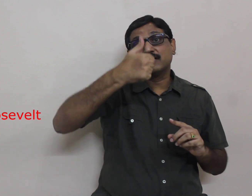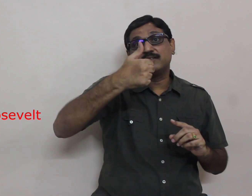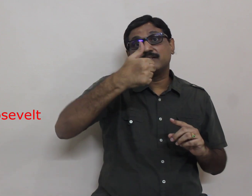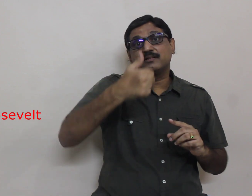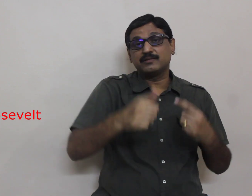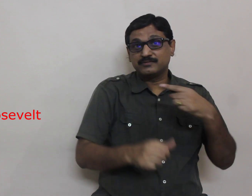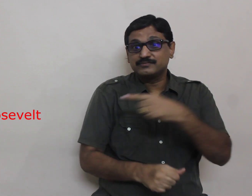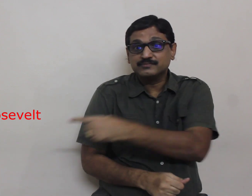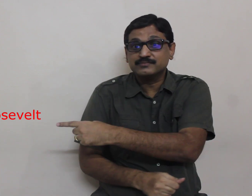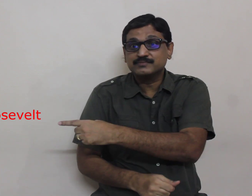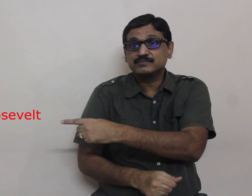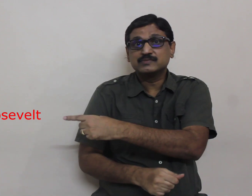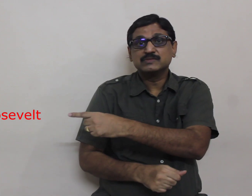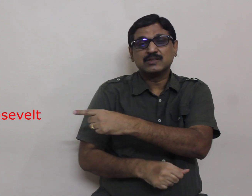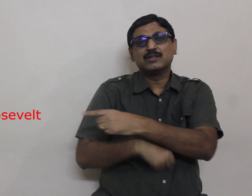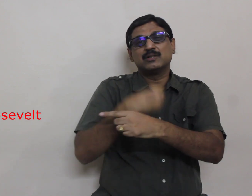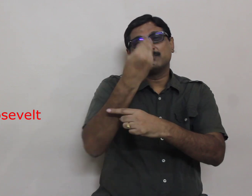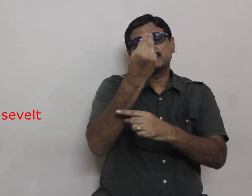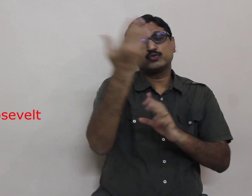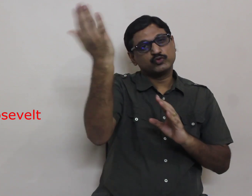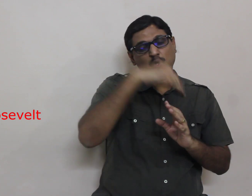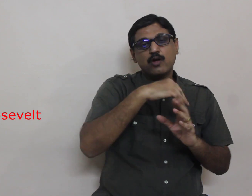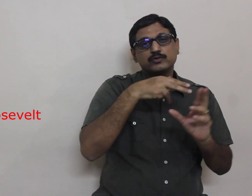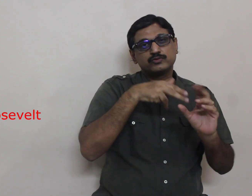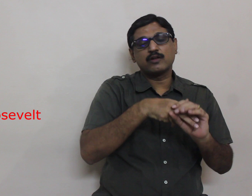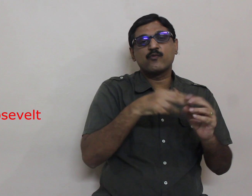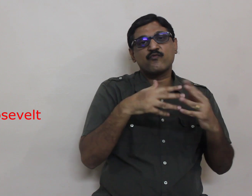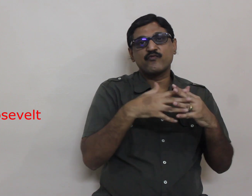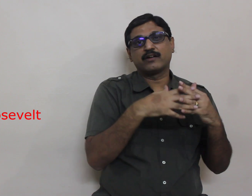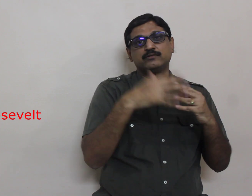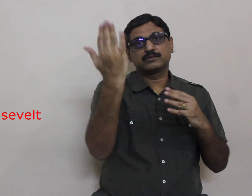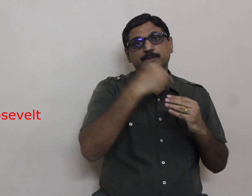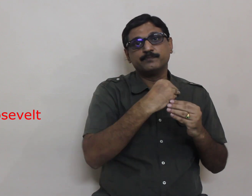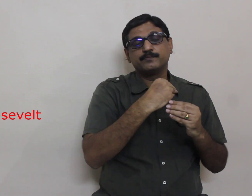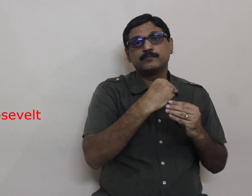American President, Franklin D Roosevelt to join the war